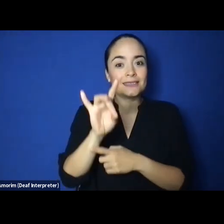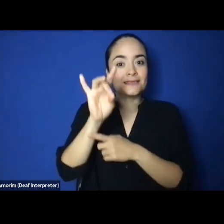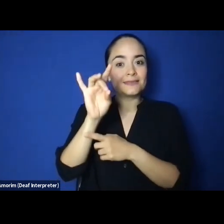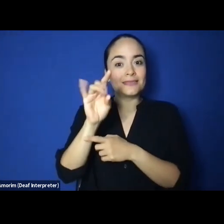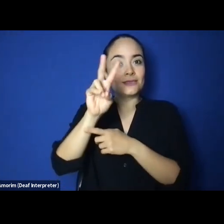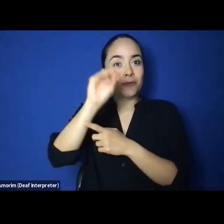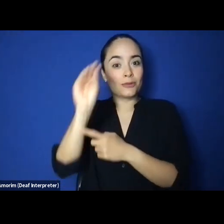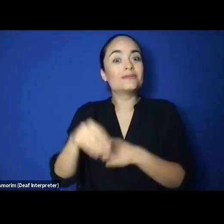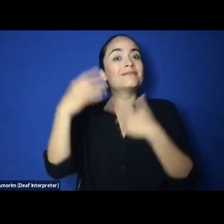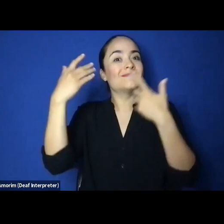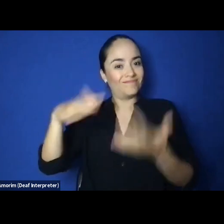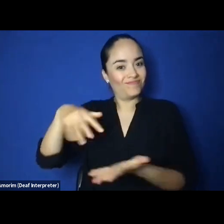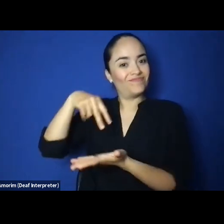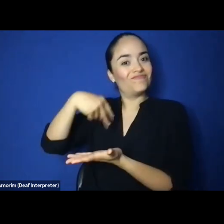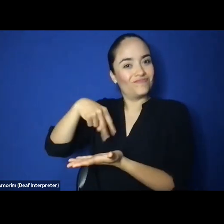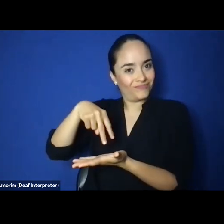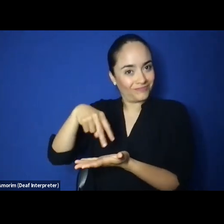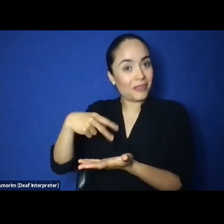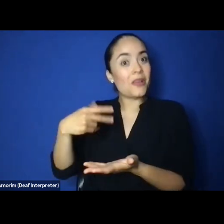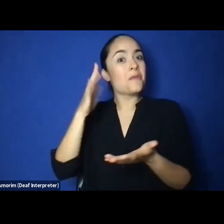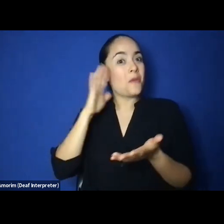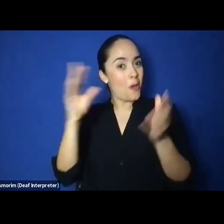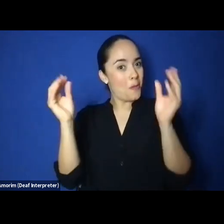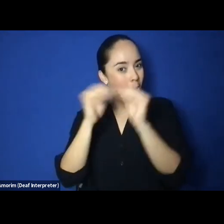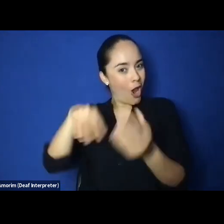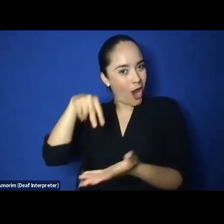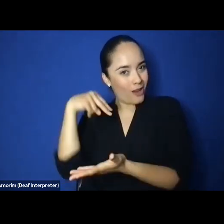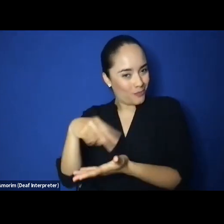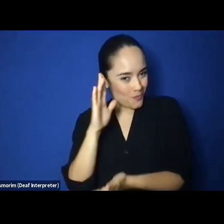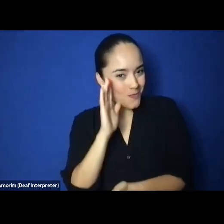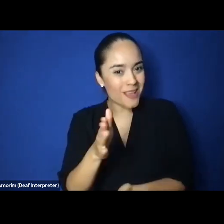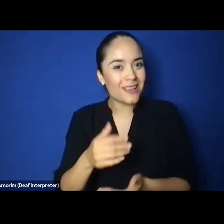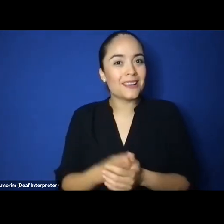ready here to do a little more dancing. 50% of you a little, and three percent didn't dance at all.